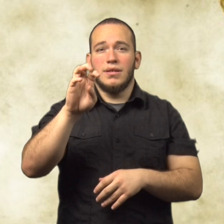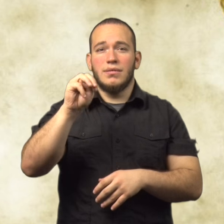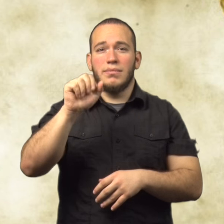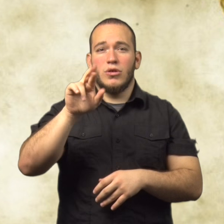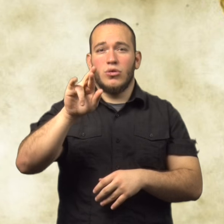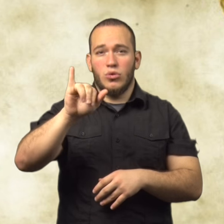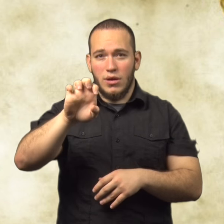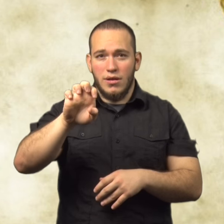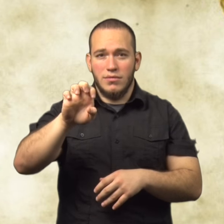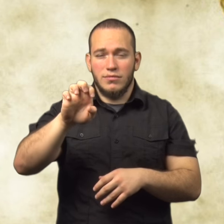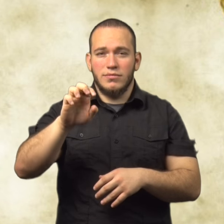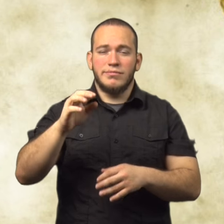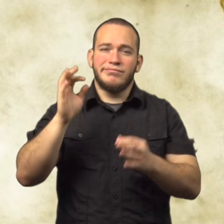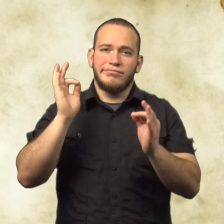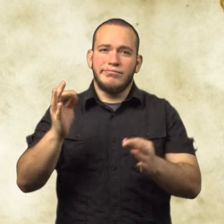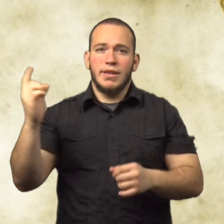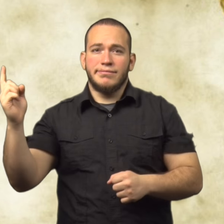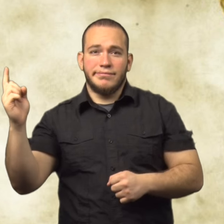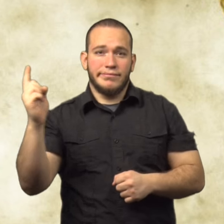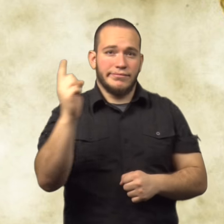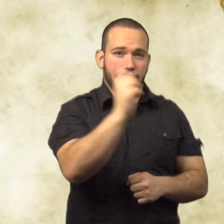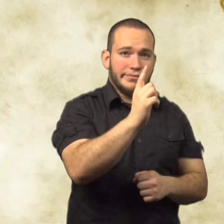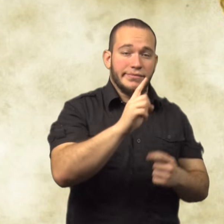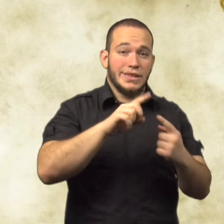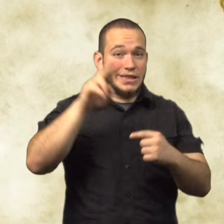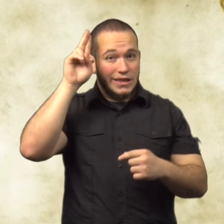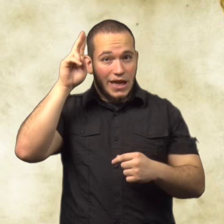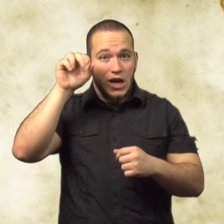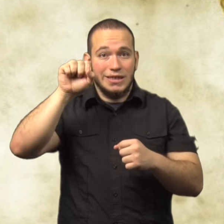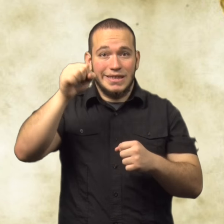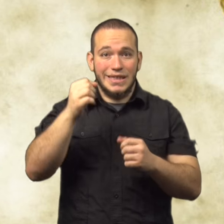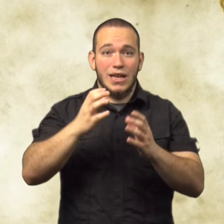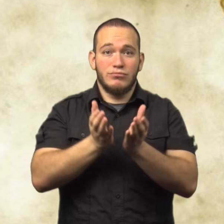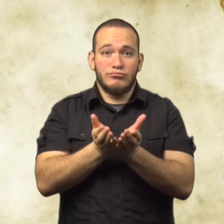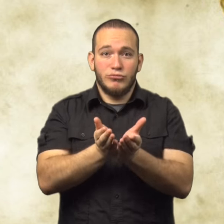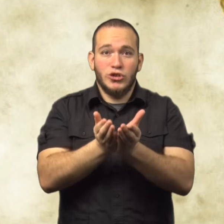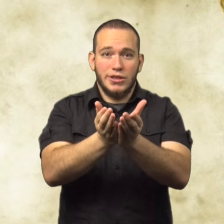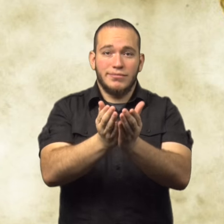Annemarie decided to go to the Uncle's boat.